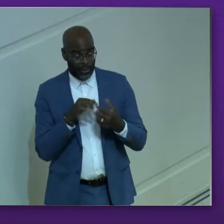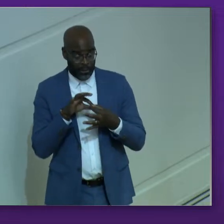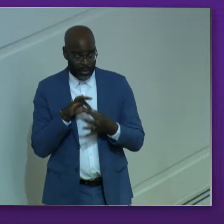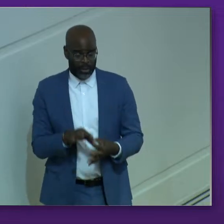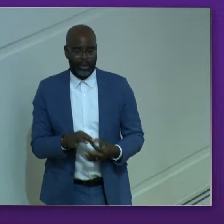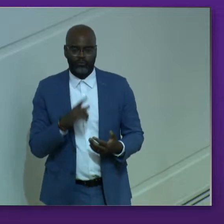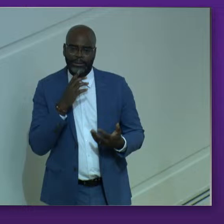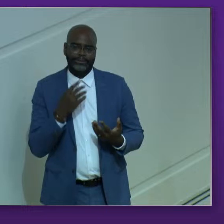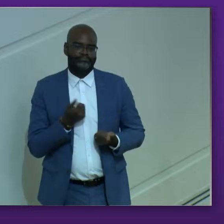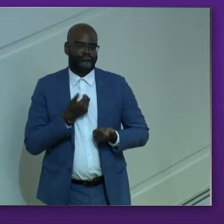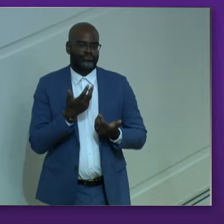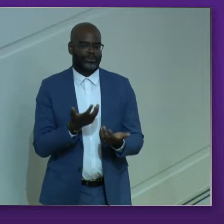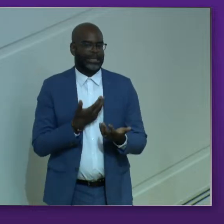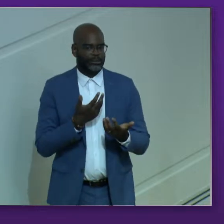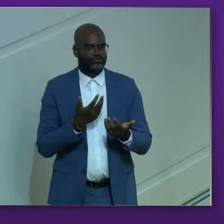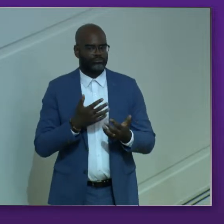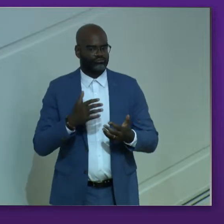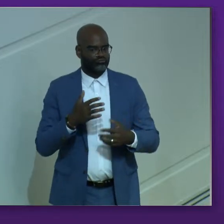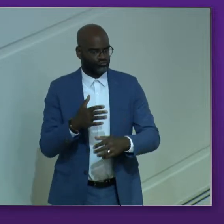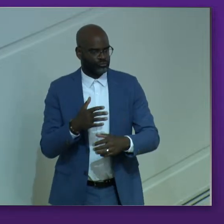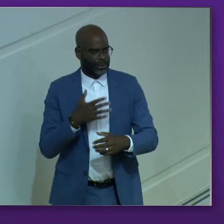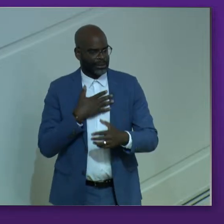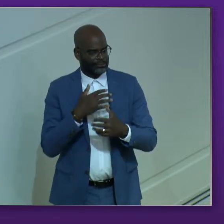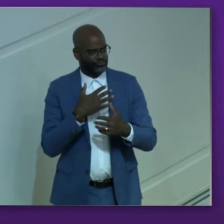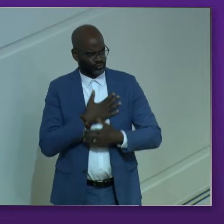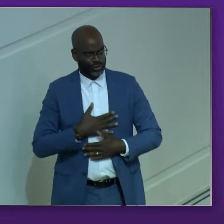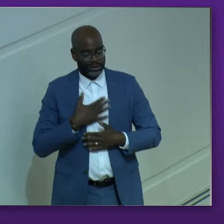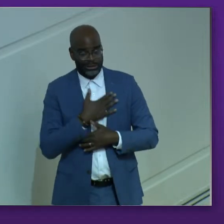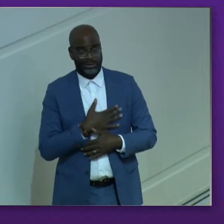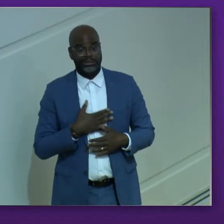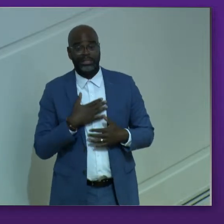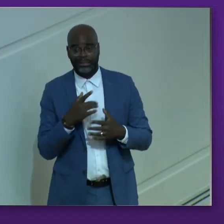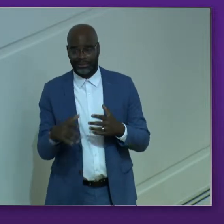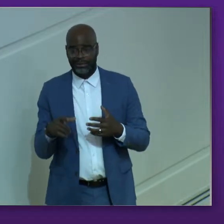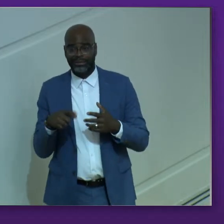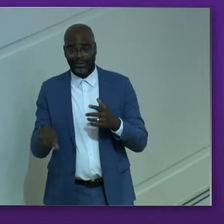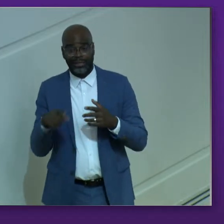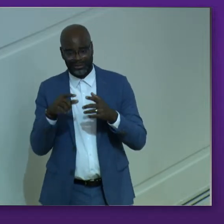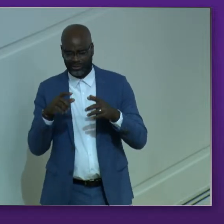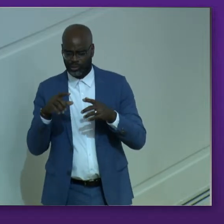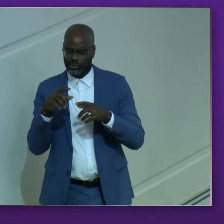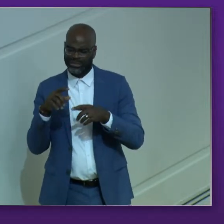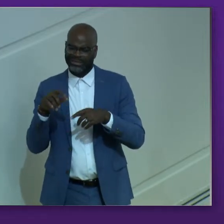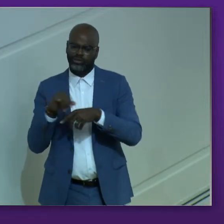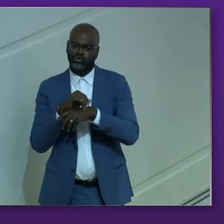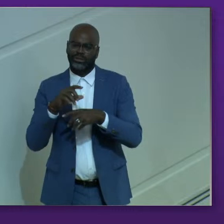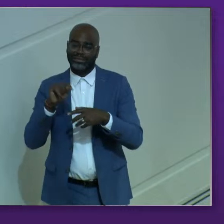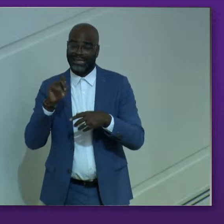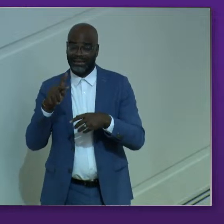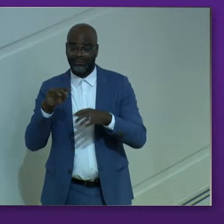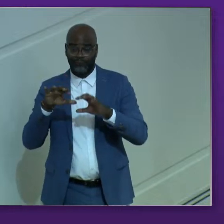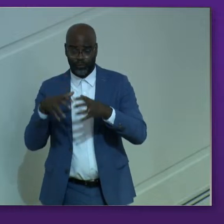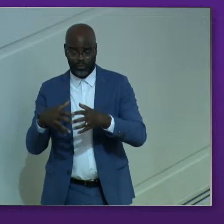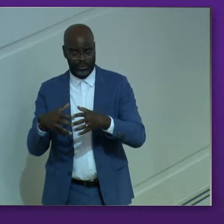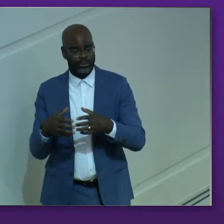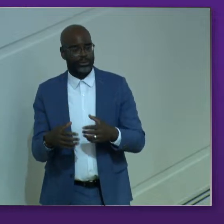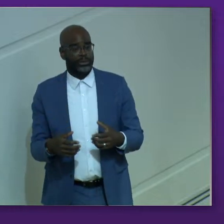ARTICLE IN. [LISTING NAMES] PUBLIC MINI